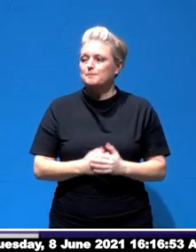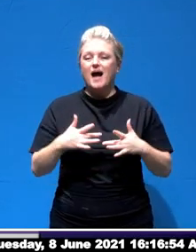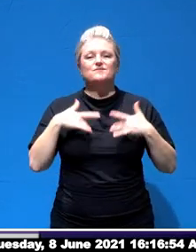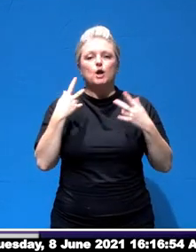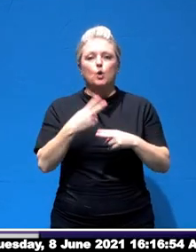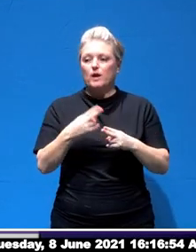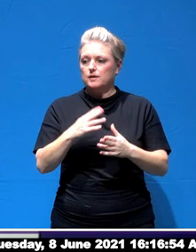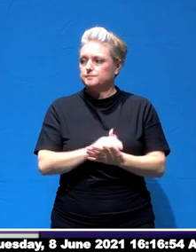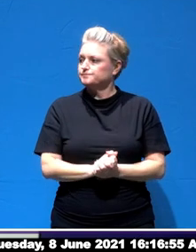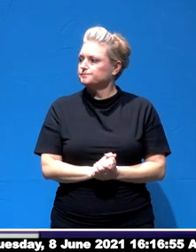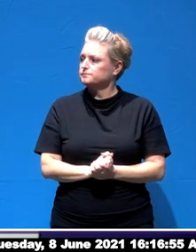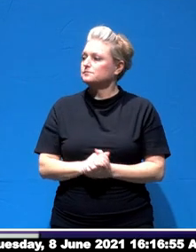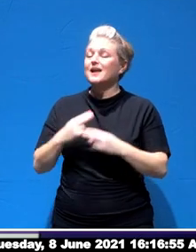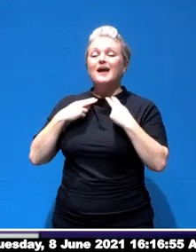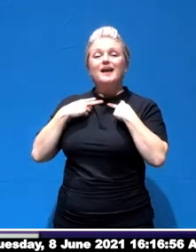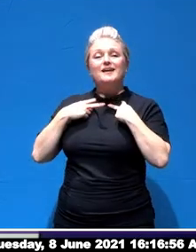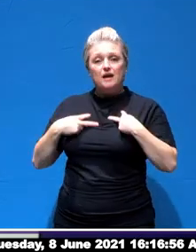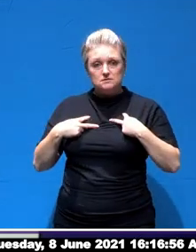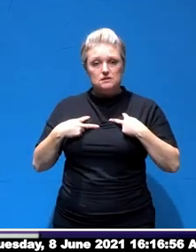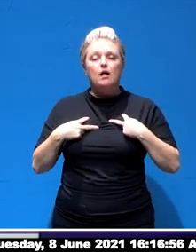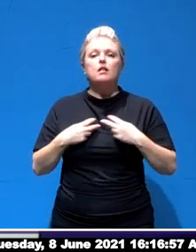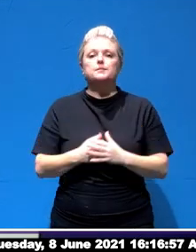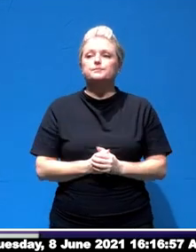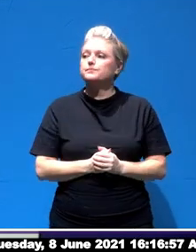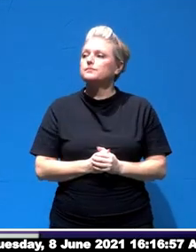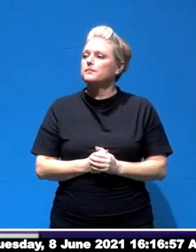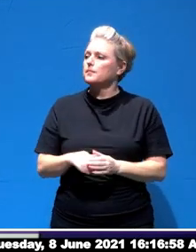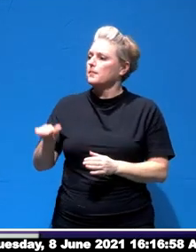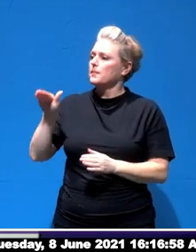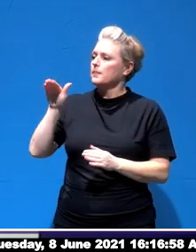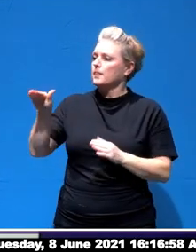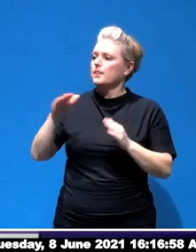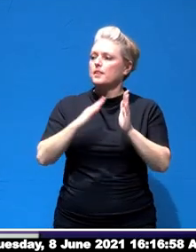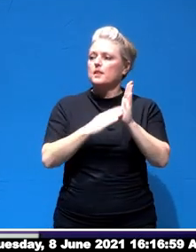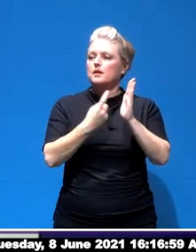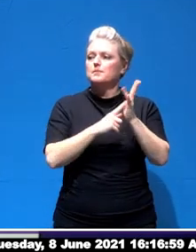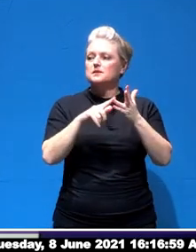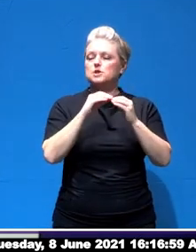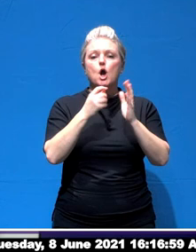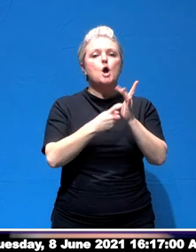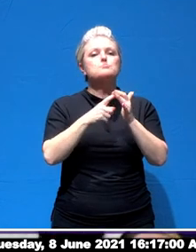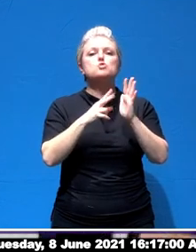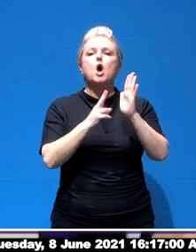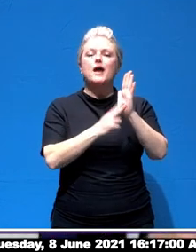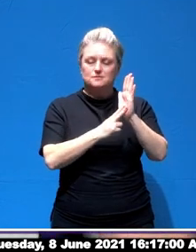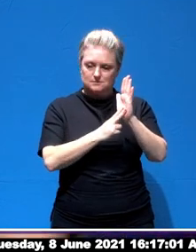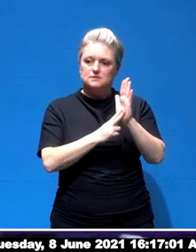Chair, before that occurs, could I just draw Mr O'Brien's attention to paragraph 90 of Victoria's statement.